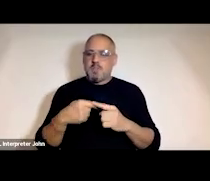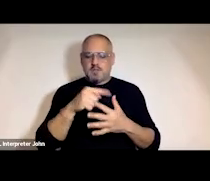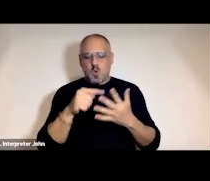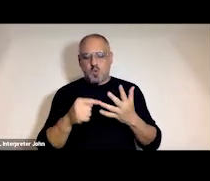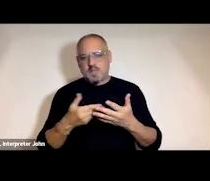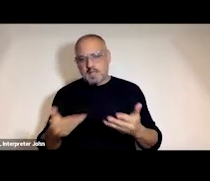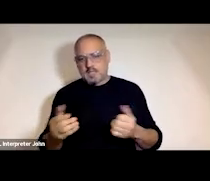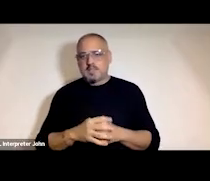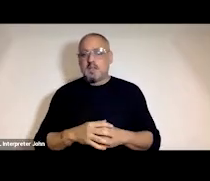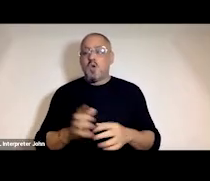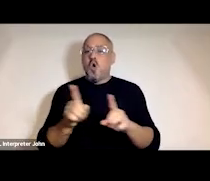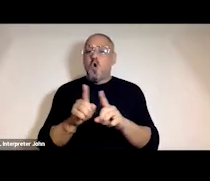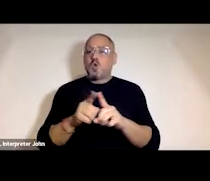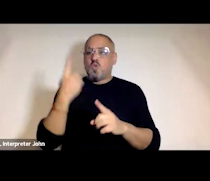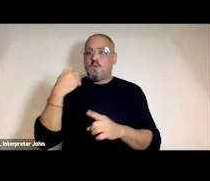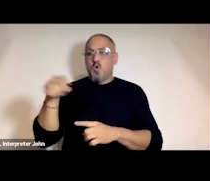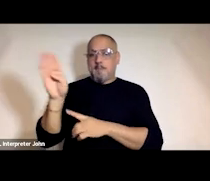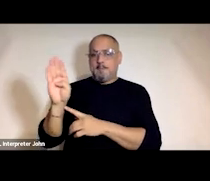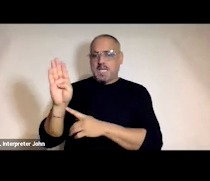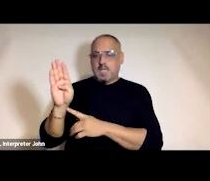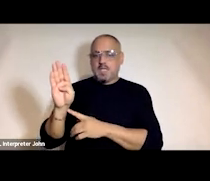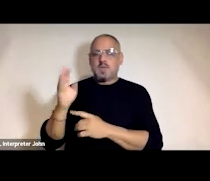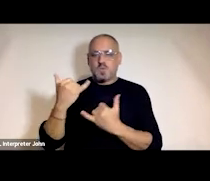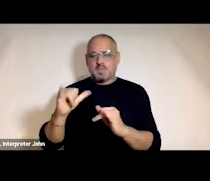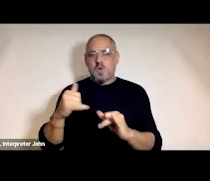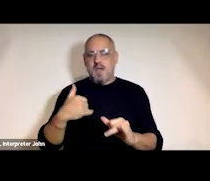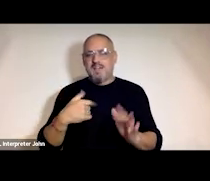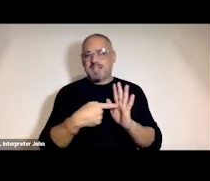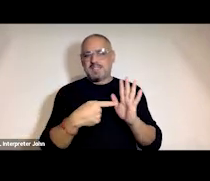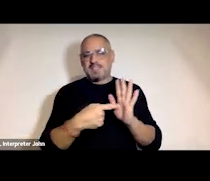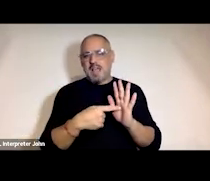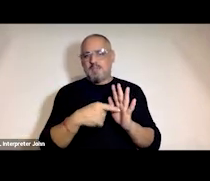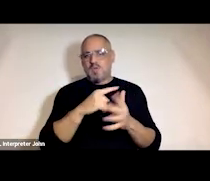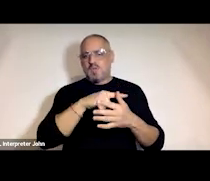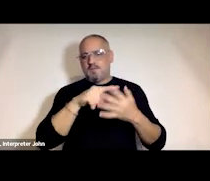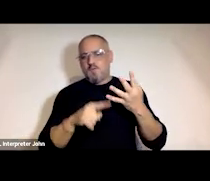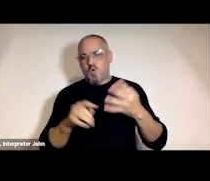And also for B, we still have the examples of all the four functional areas